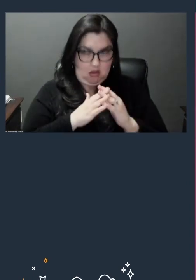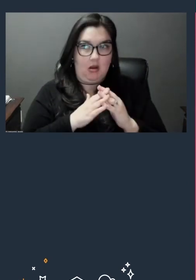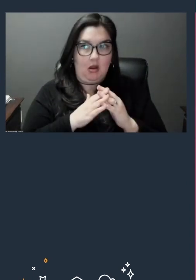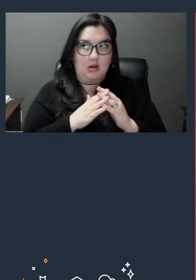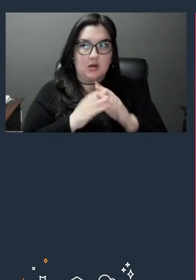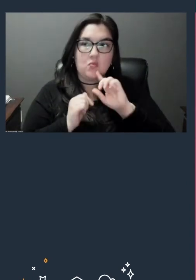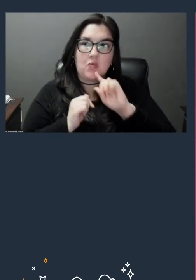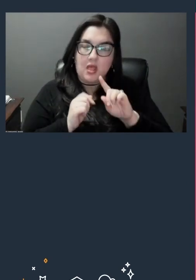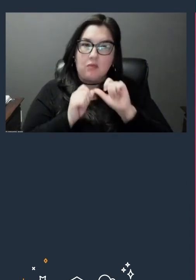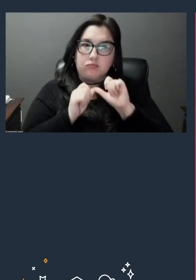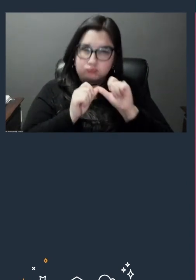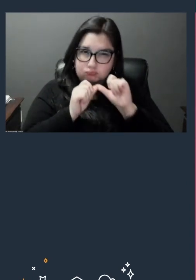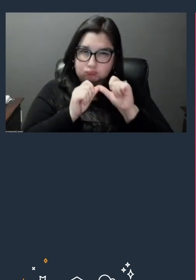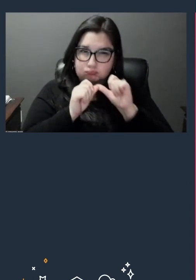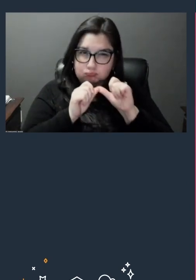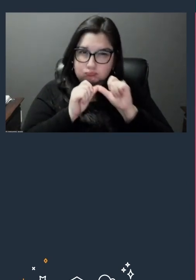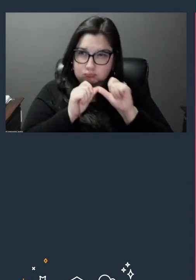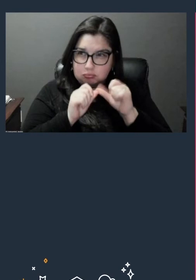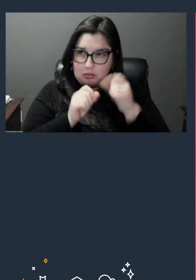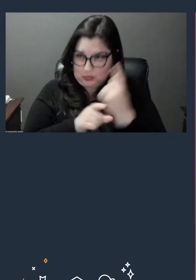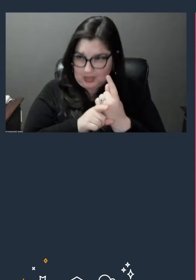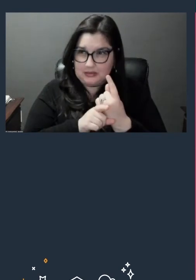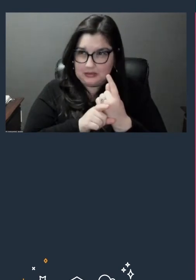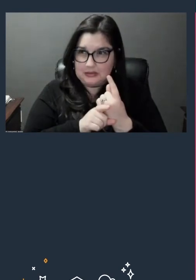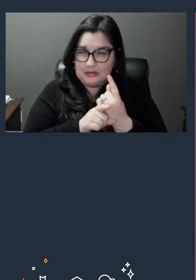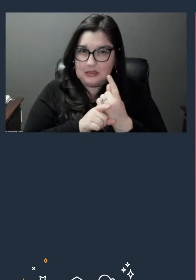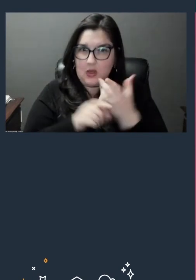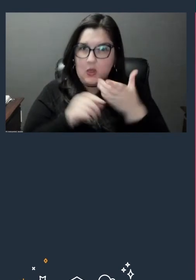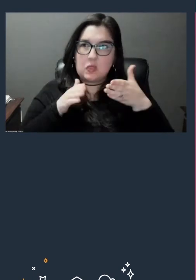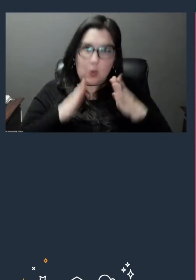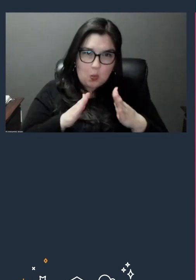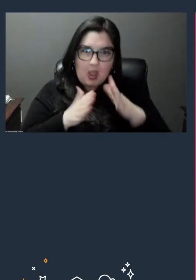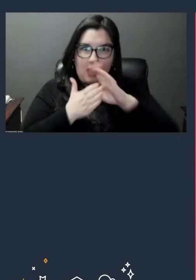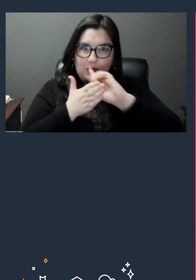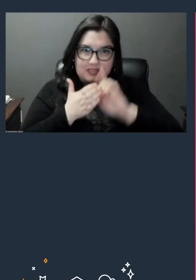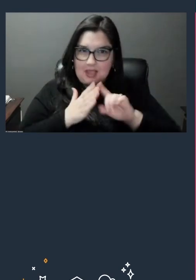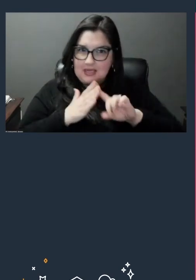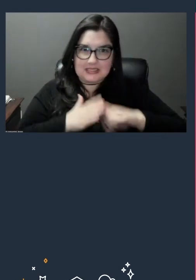It had consistency. The way it was designed from the get-go 16 years ago.